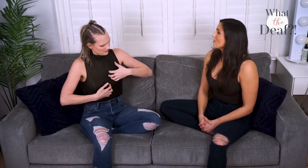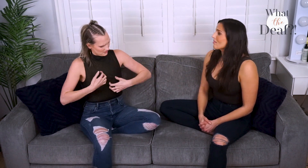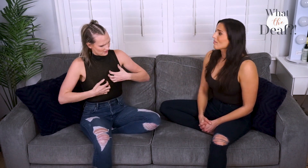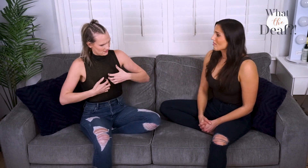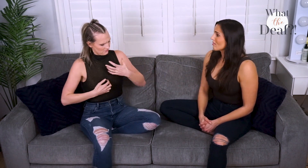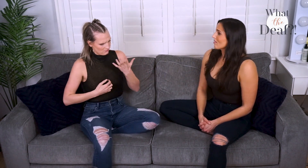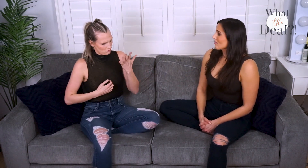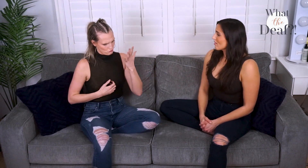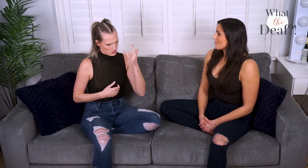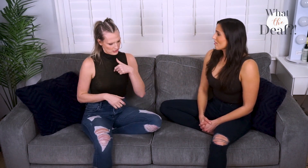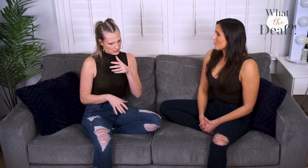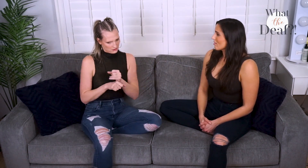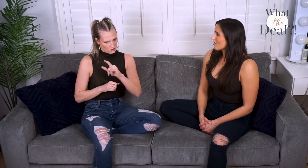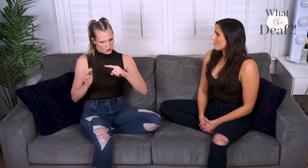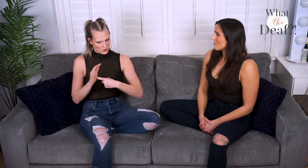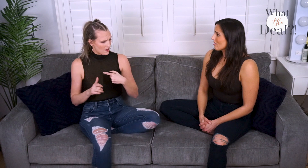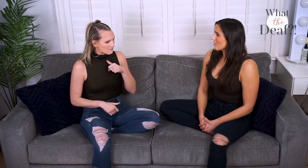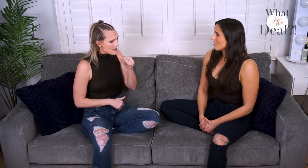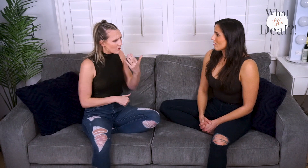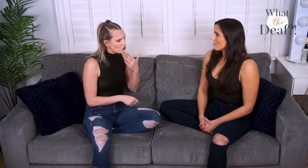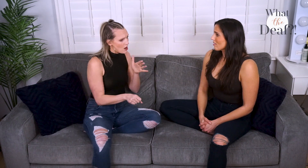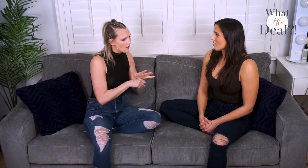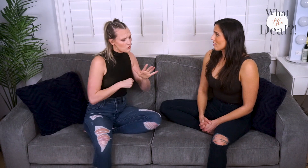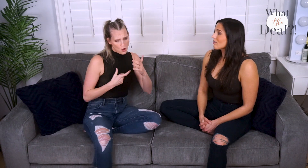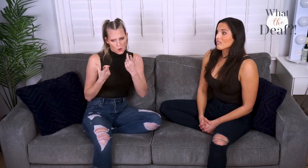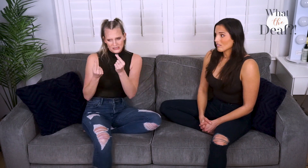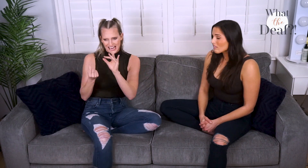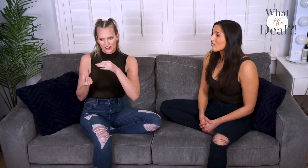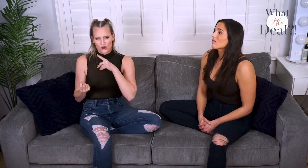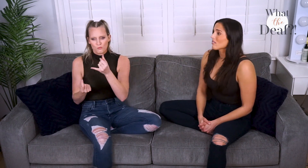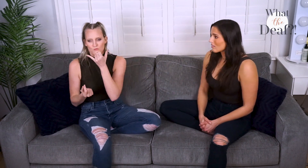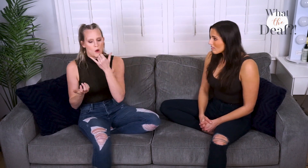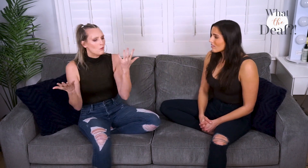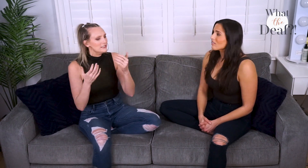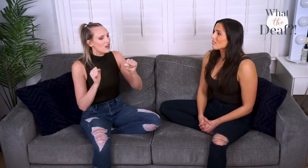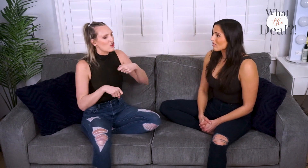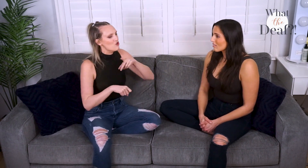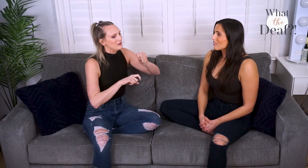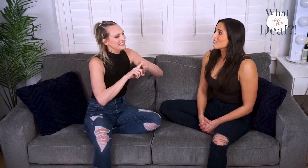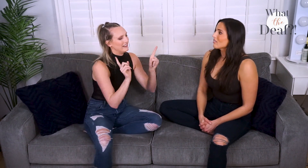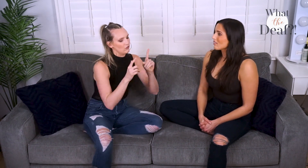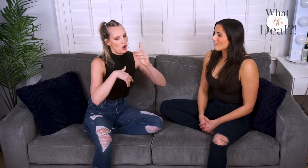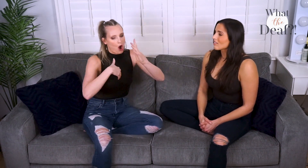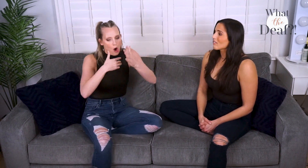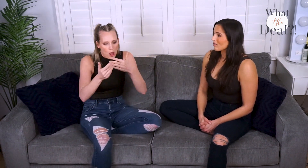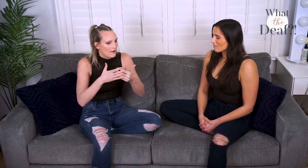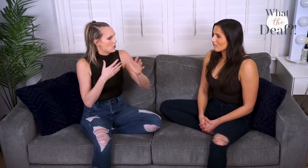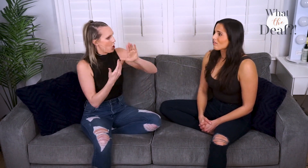you know, just feeling insecure, was I not good enough, what did I do wrong, what could I do differently next time?